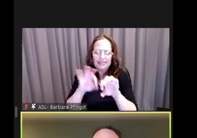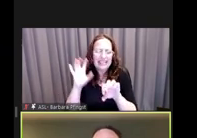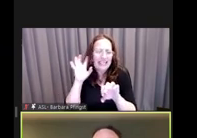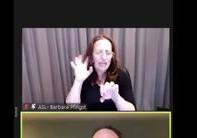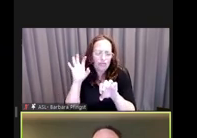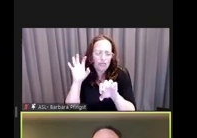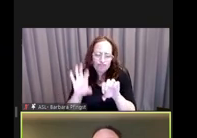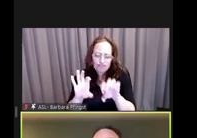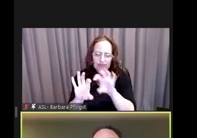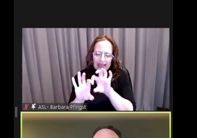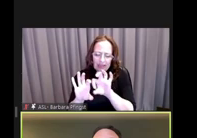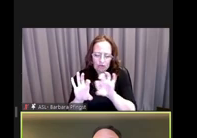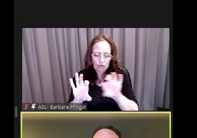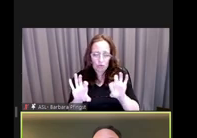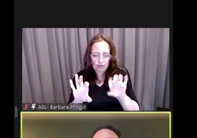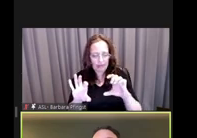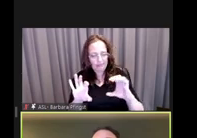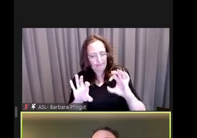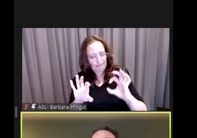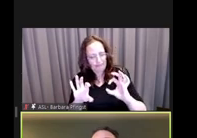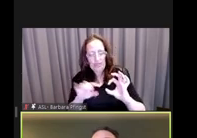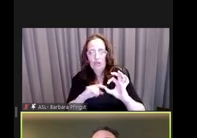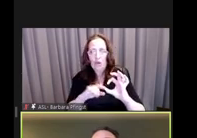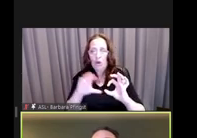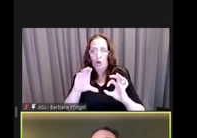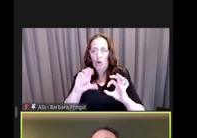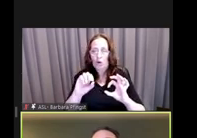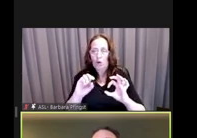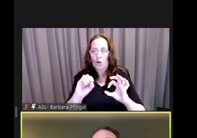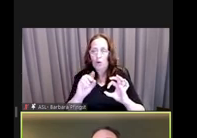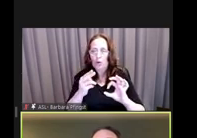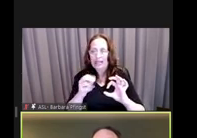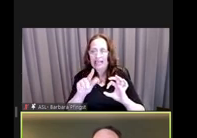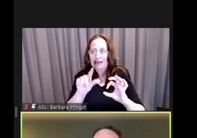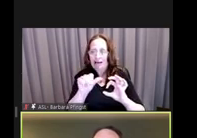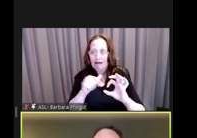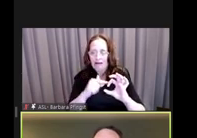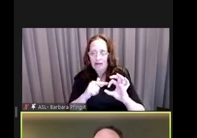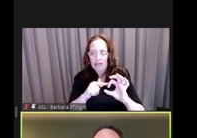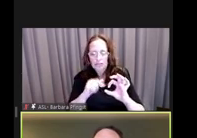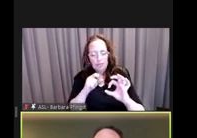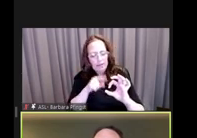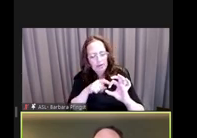both genetic and postinfectious, as well as how it can affect different degrees of hearing loss. And